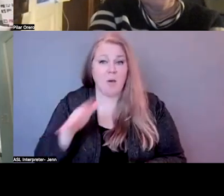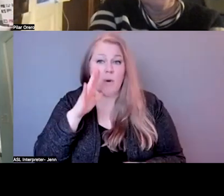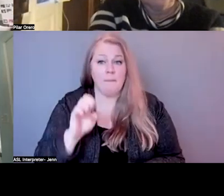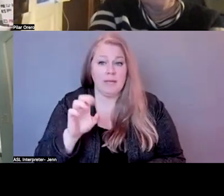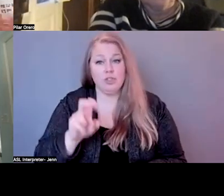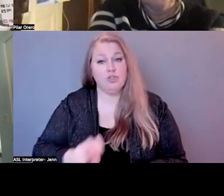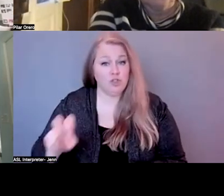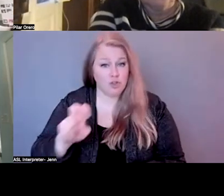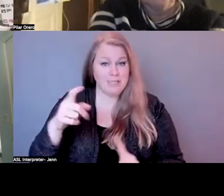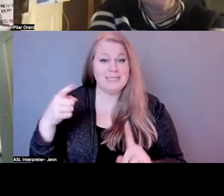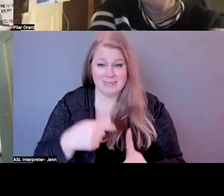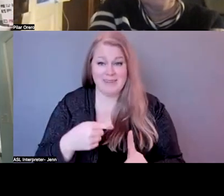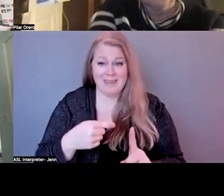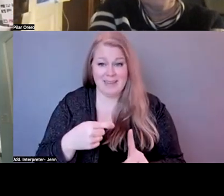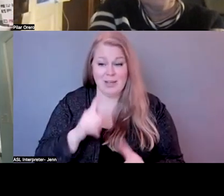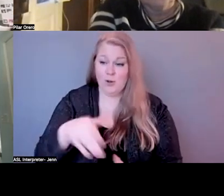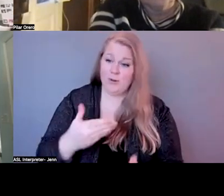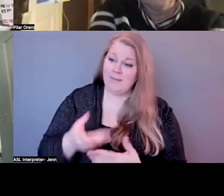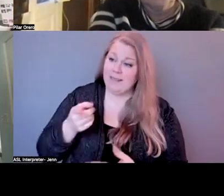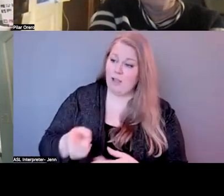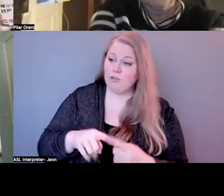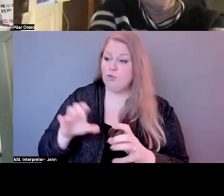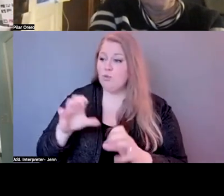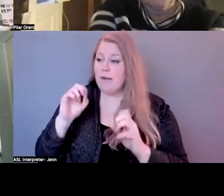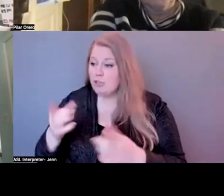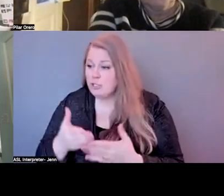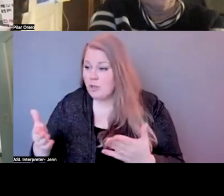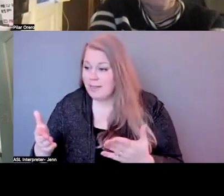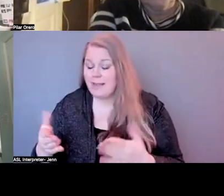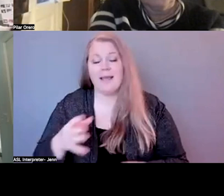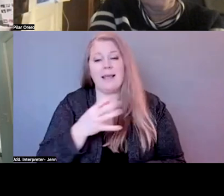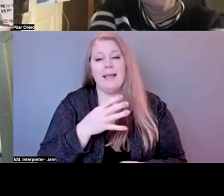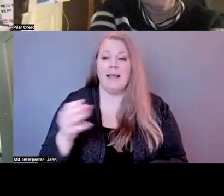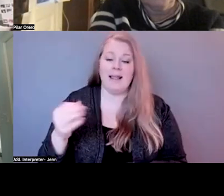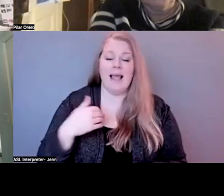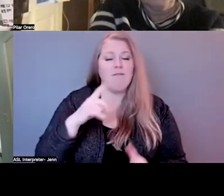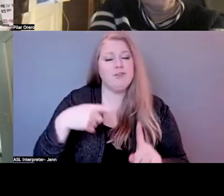You are there, doing an educational thing and it has got these certain types of content